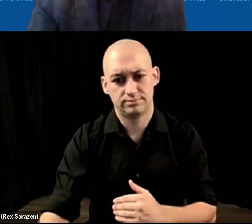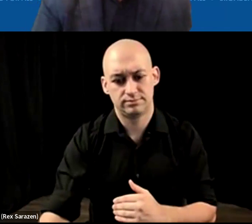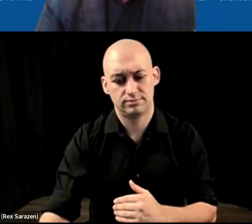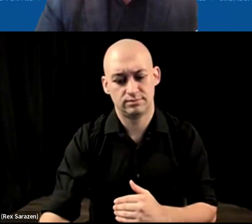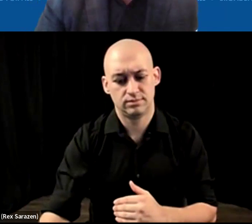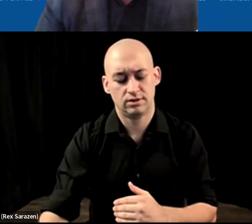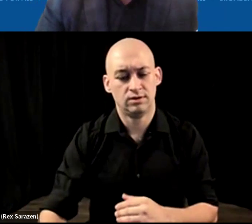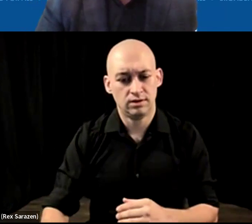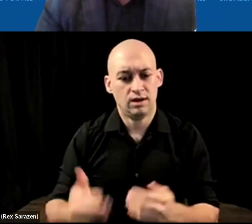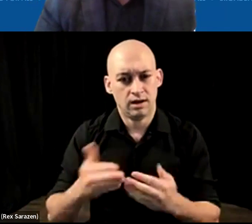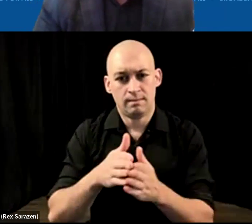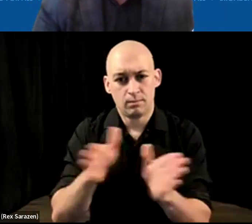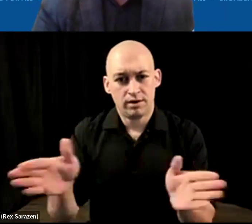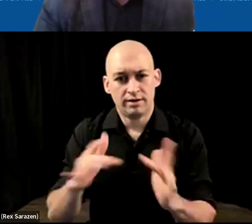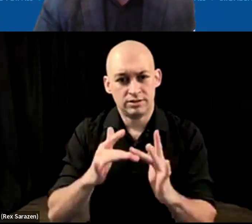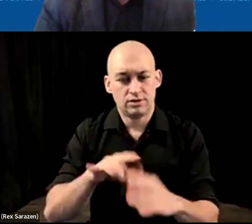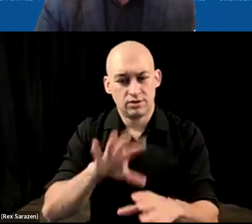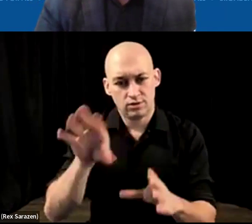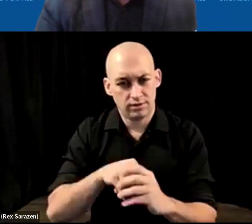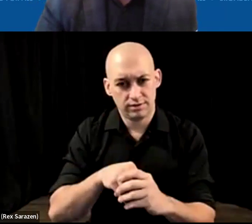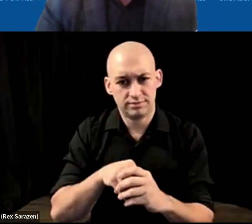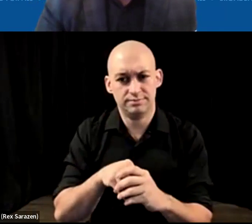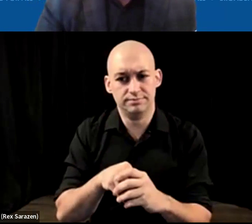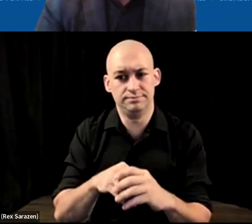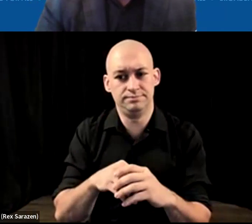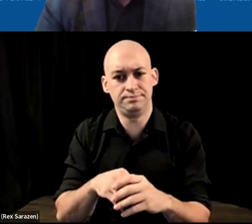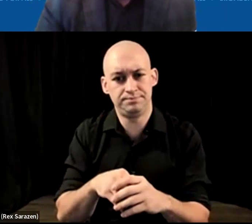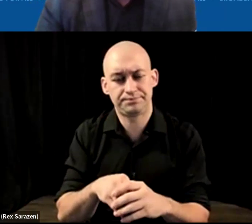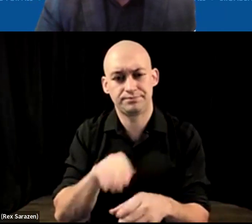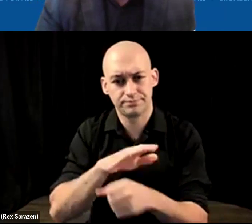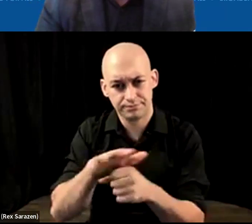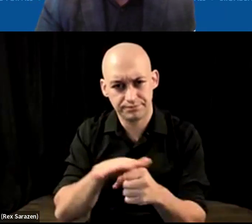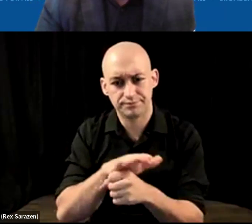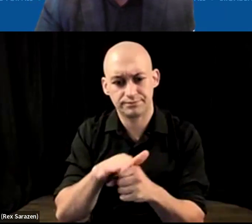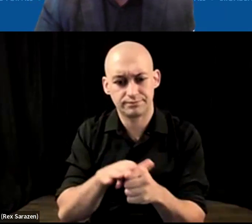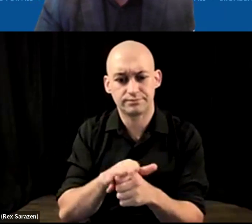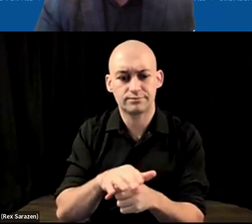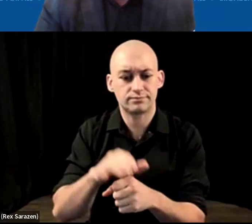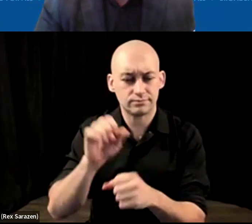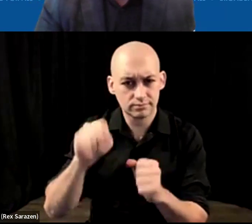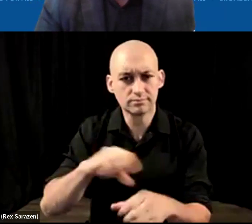activities by local and regional entities that could include any of the eligible entities